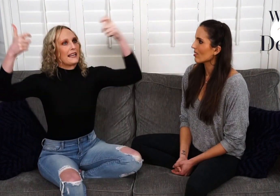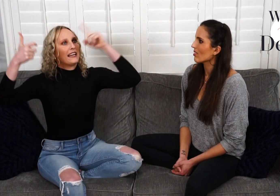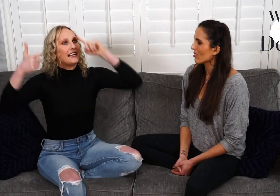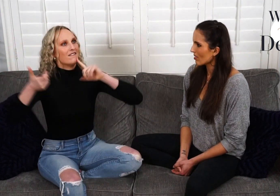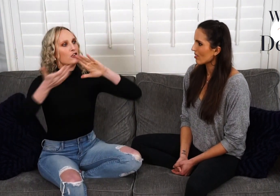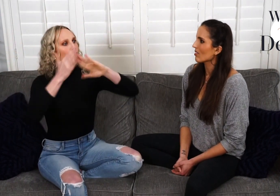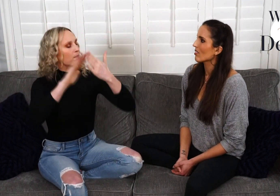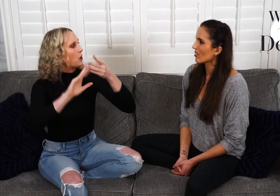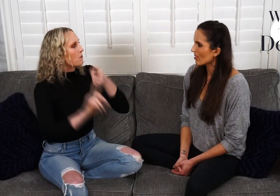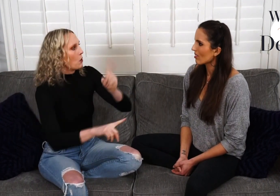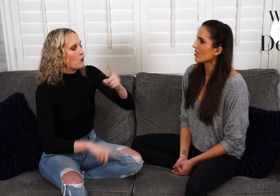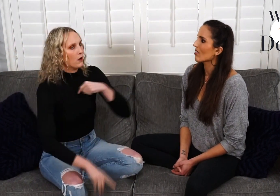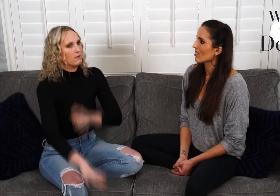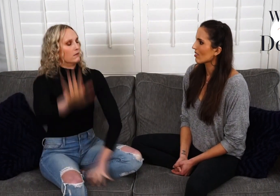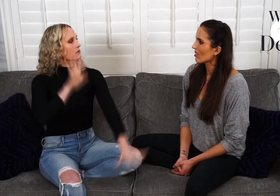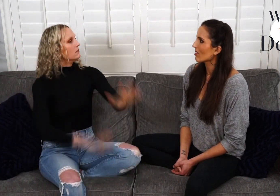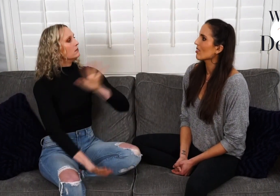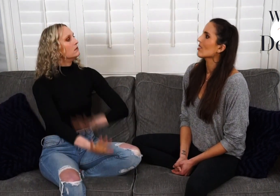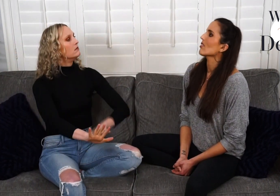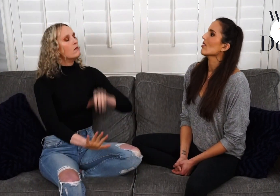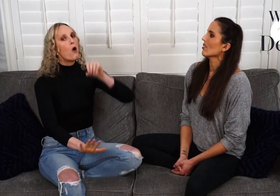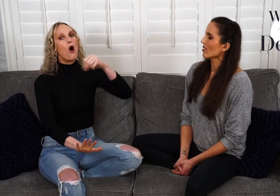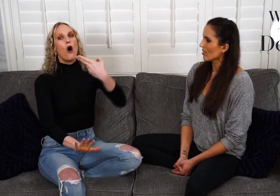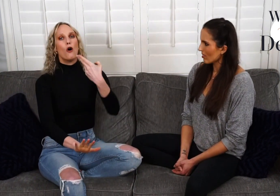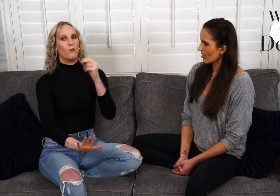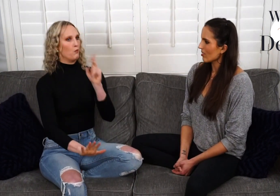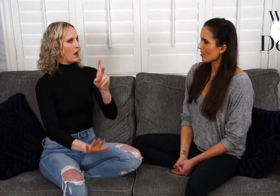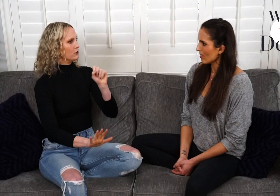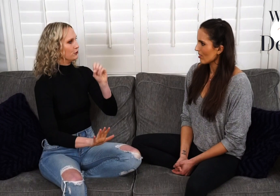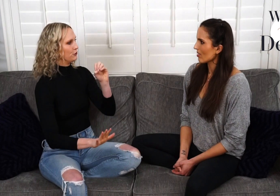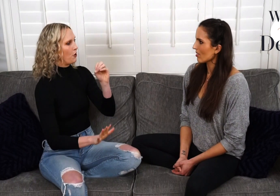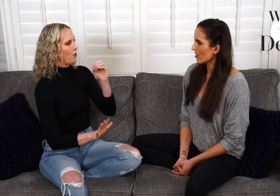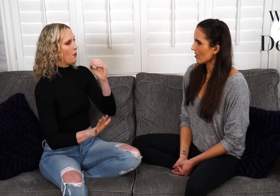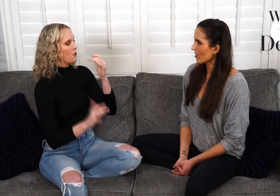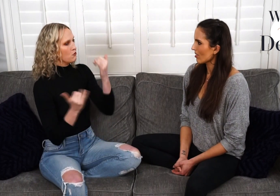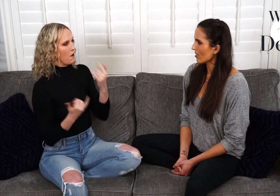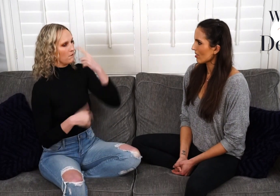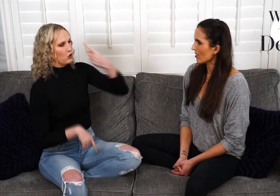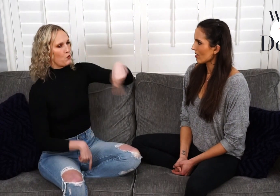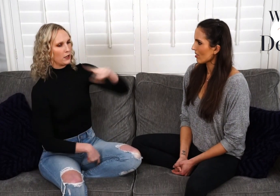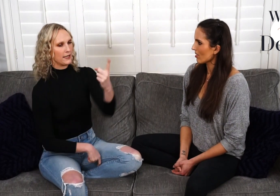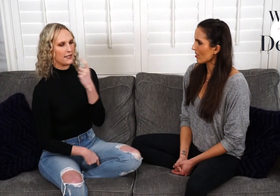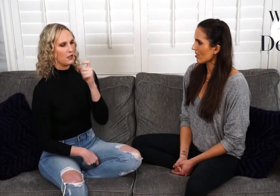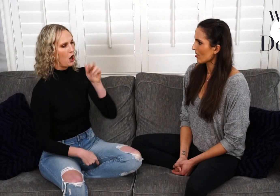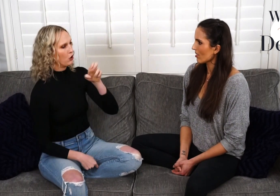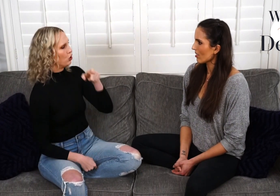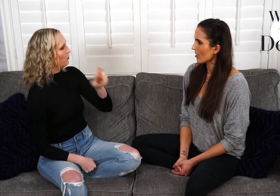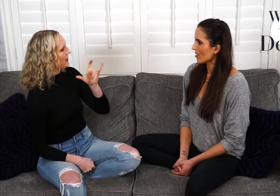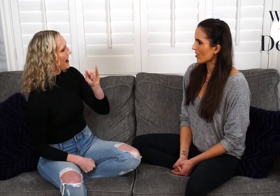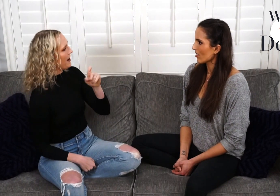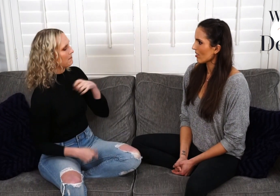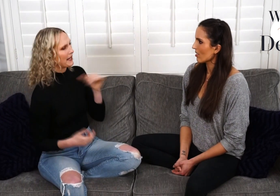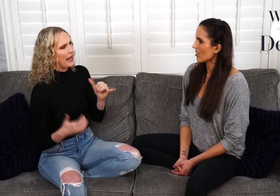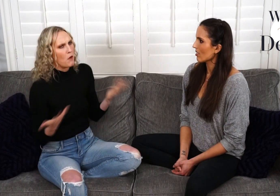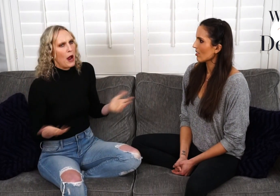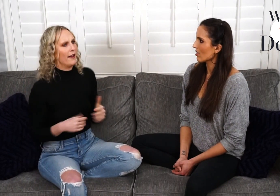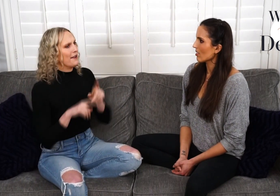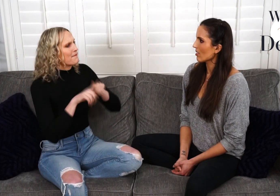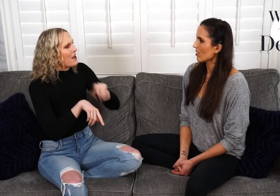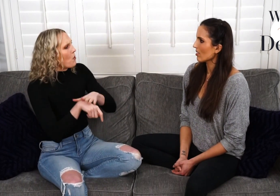larger Deaf community. So that took me back a little bit. I'm like, okay. So now for you to ask me if I'm elite, I'm like, well, you know what?